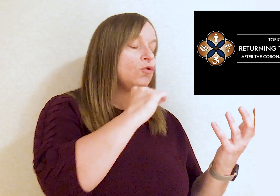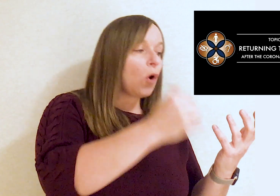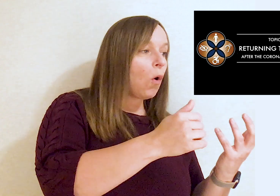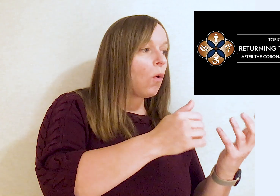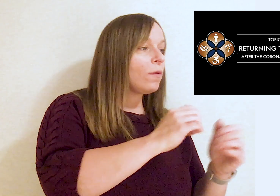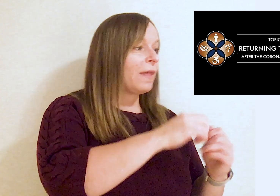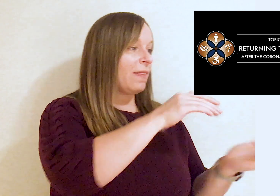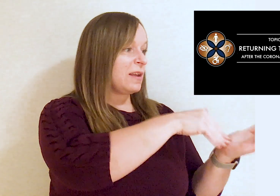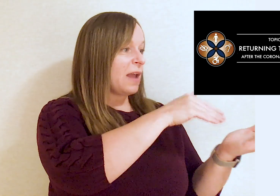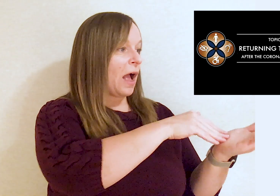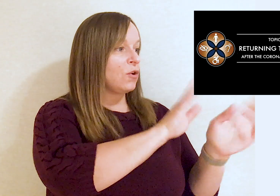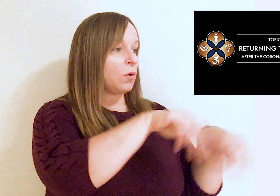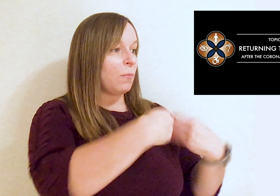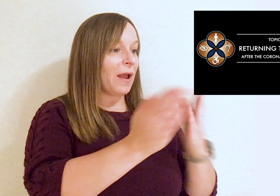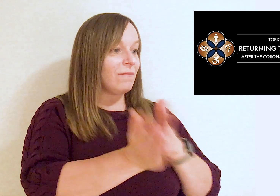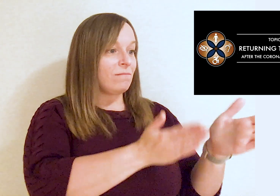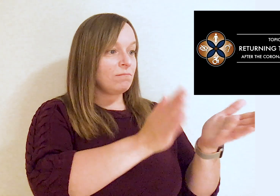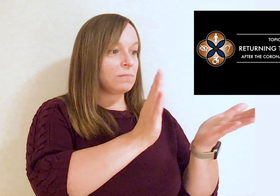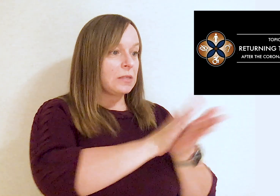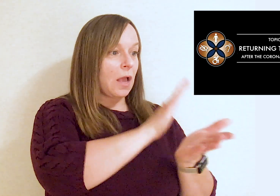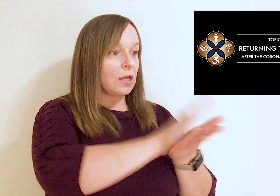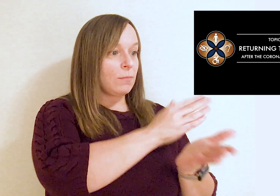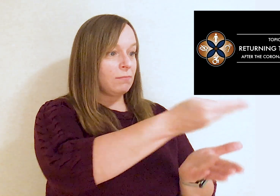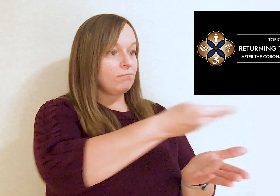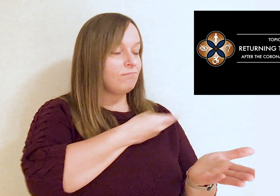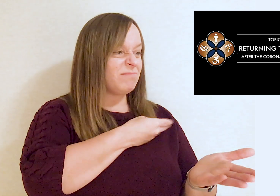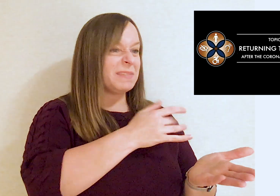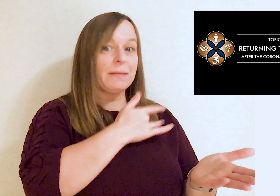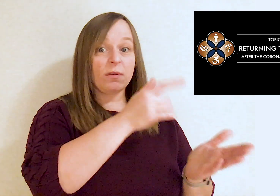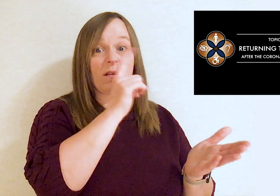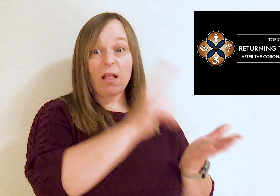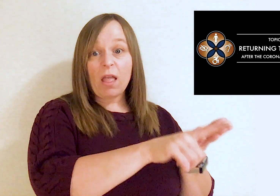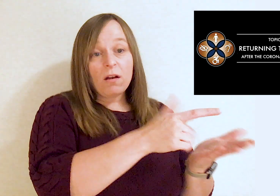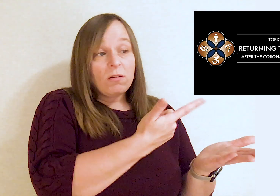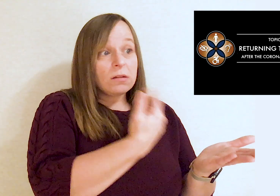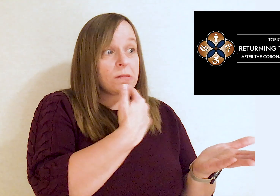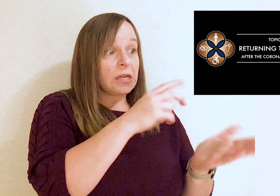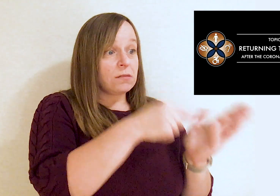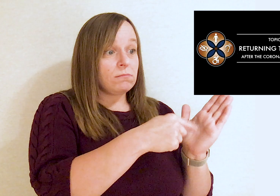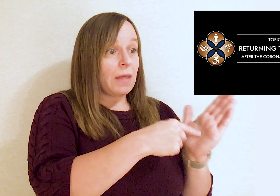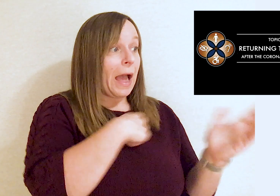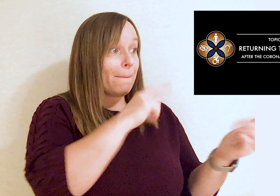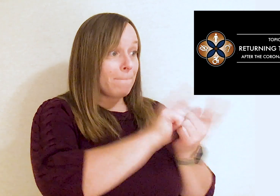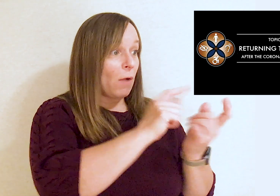the health care provider will prepare a document for you, generally a letter, that simply states, "I've met with my